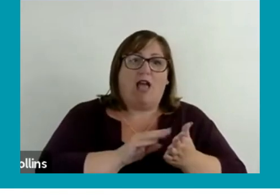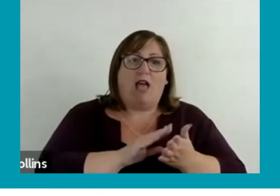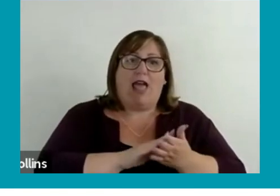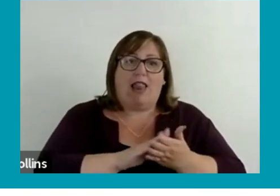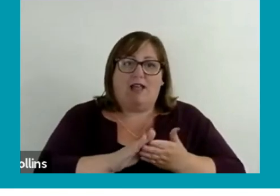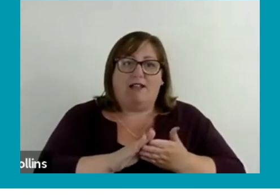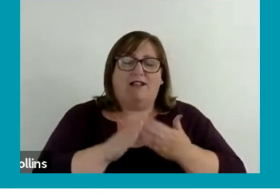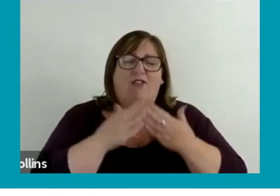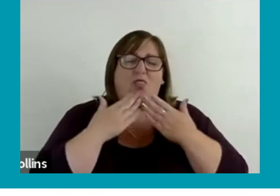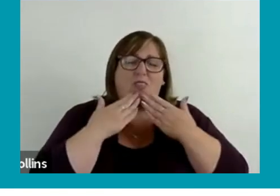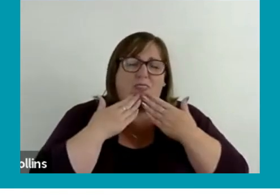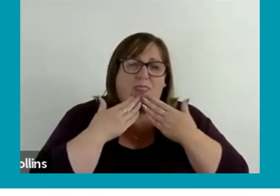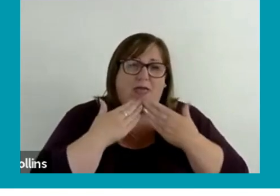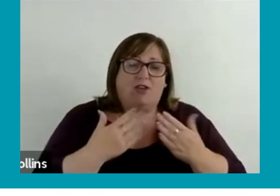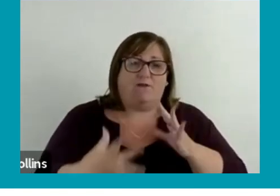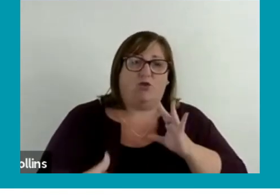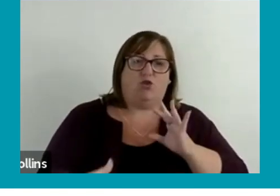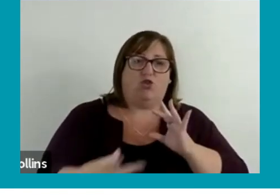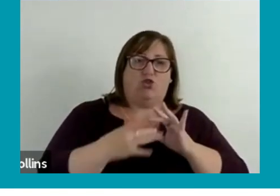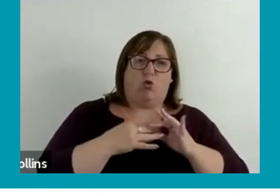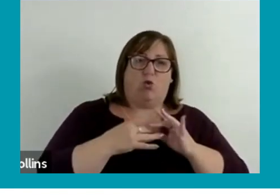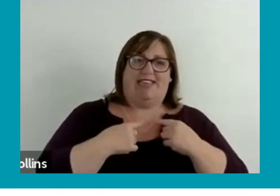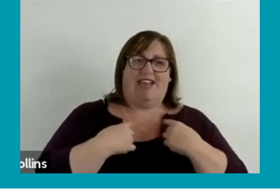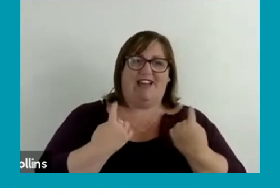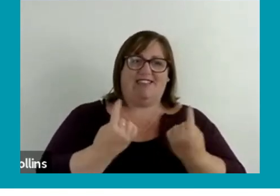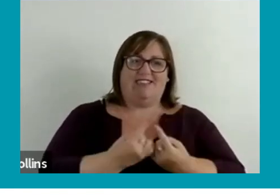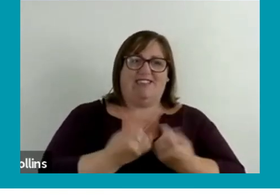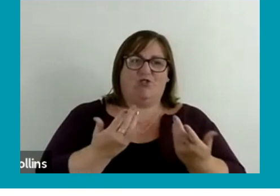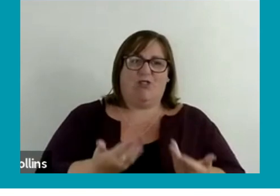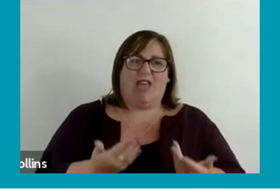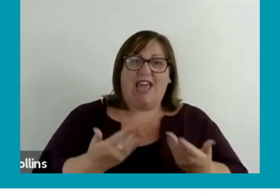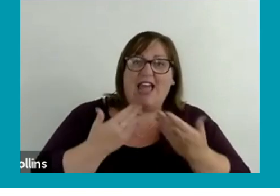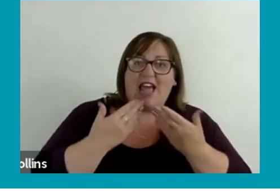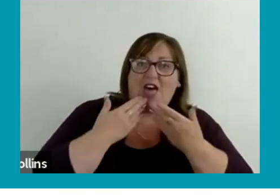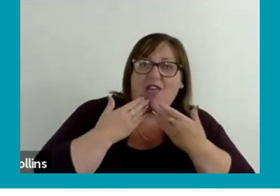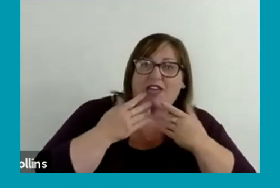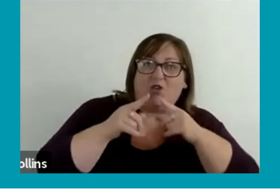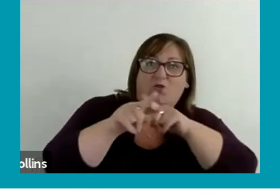i do we do really appreciate it and thank you to everyone else too our audience as